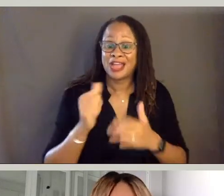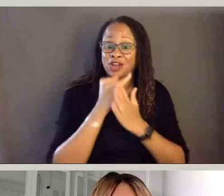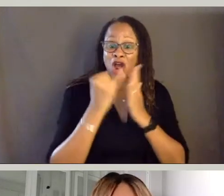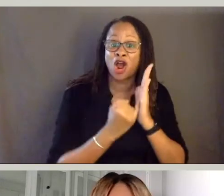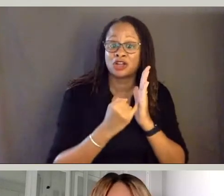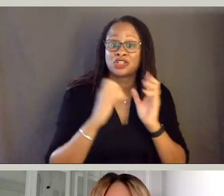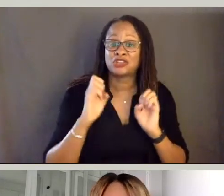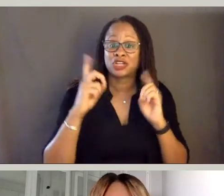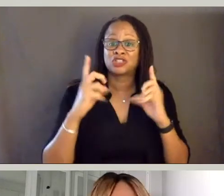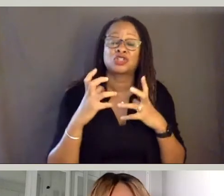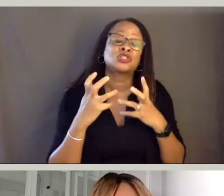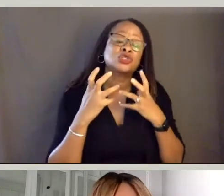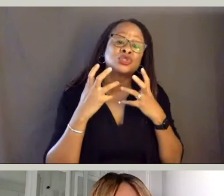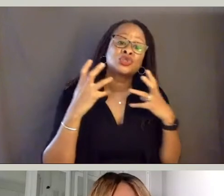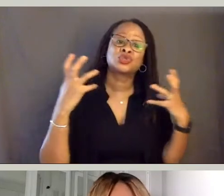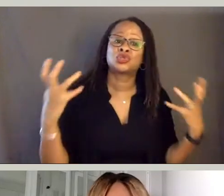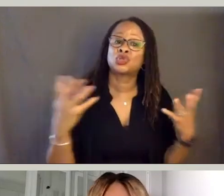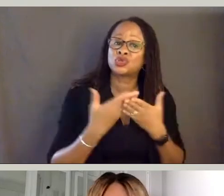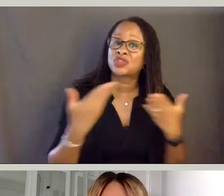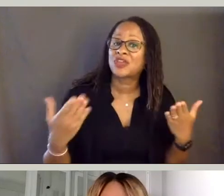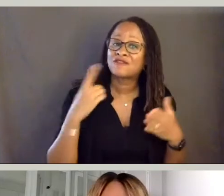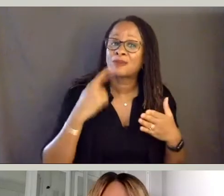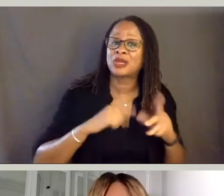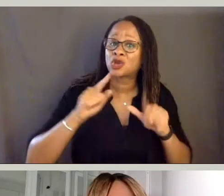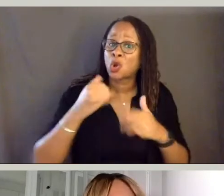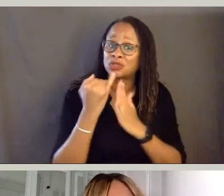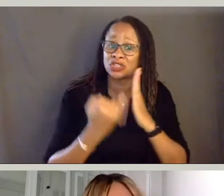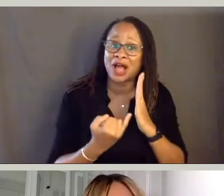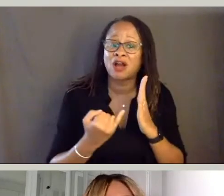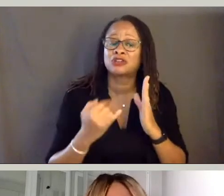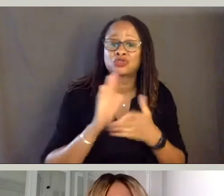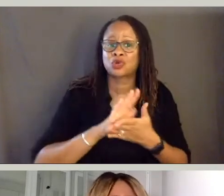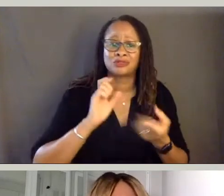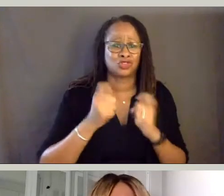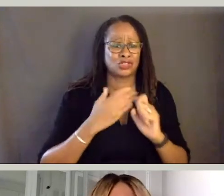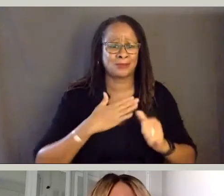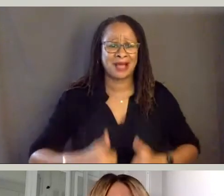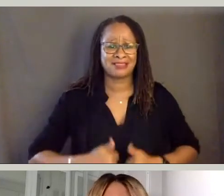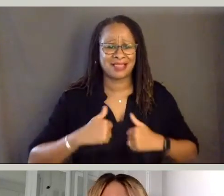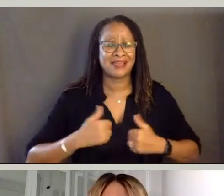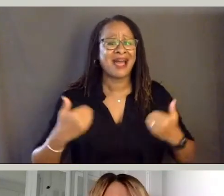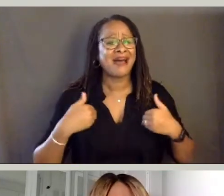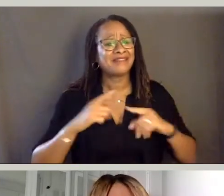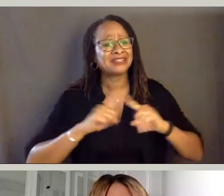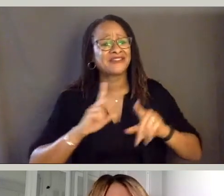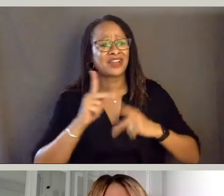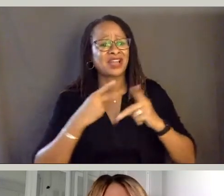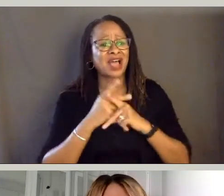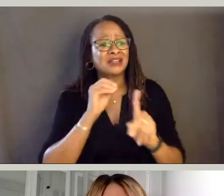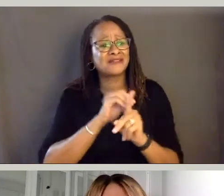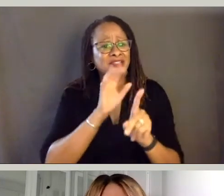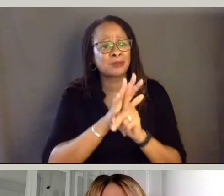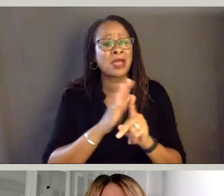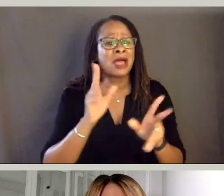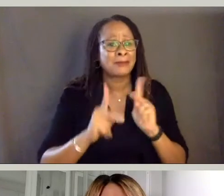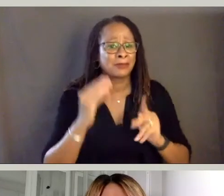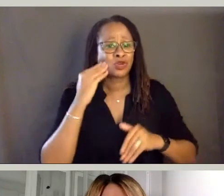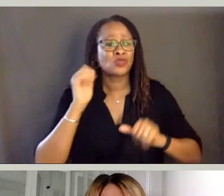and going to an art school and that changed my life. And so I think that the different kinds of exposure that folks know that they can work in film and television,